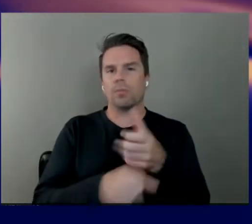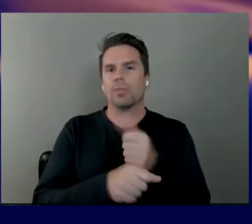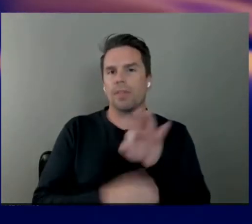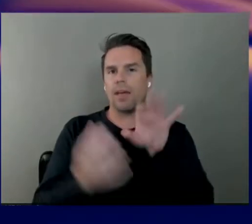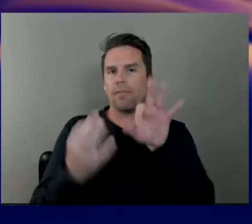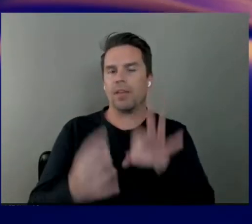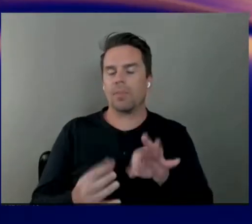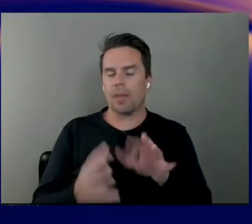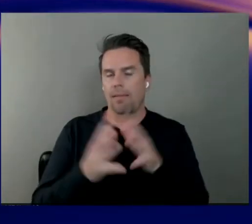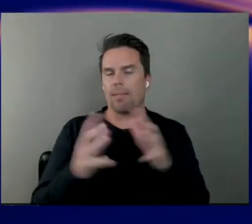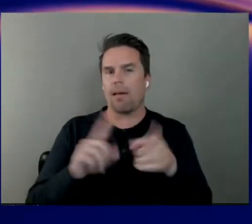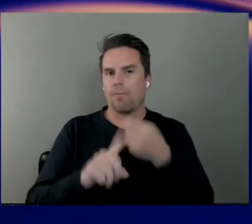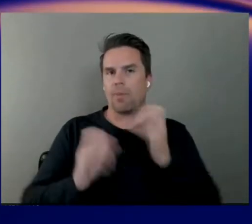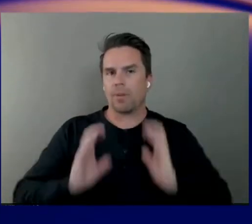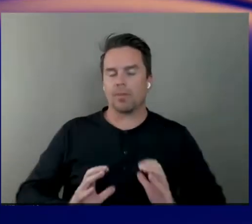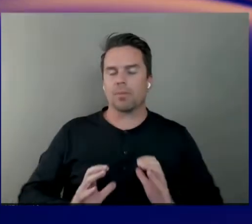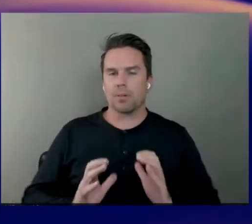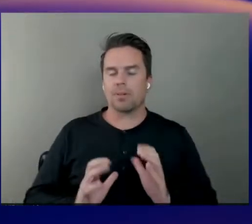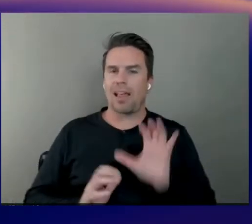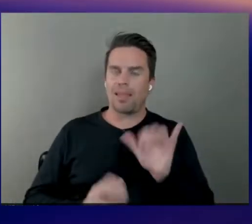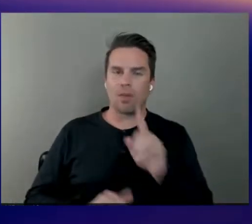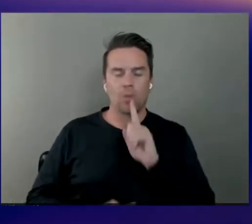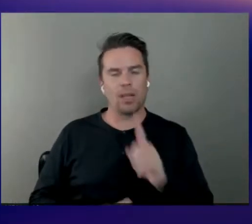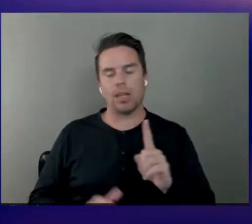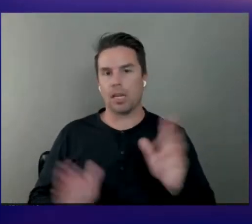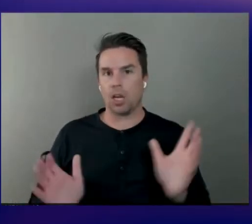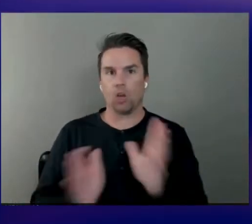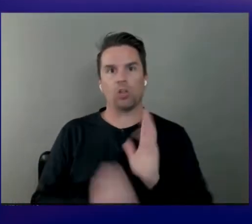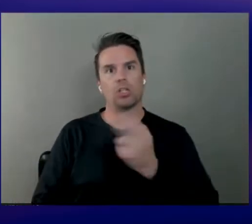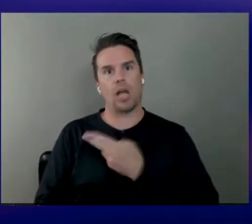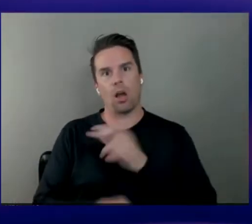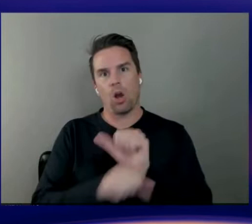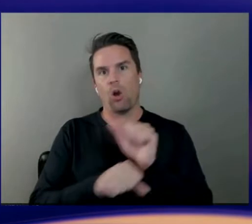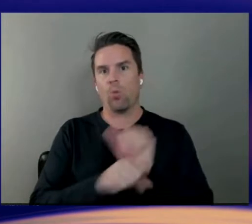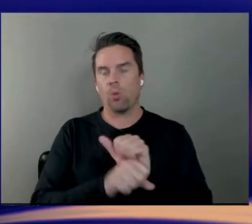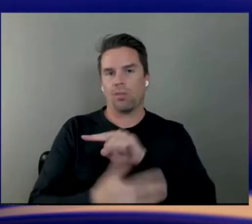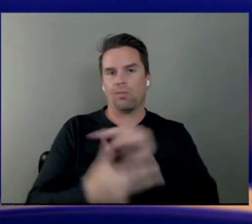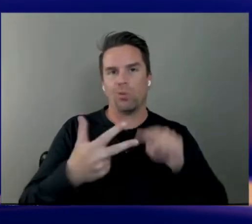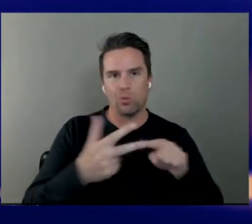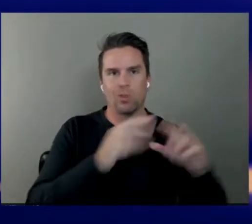performance, security, and increasing the breadth of the compute options.